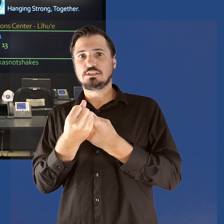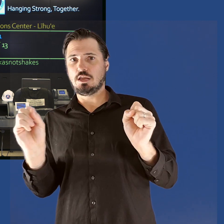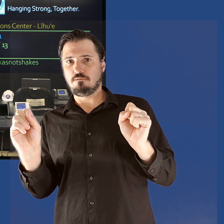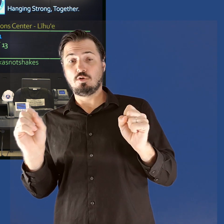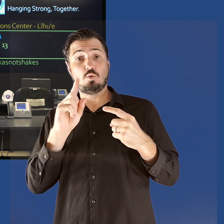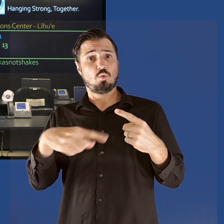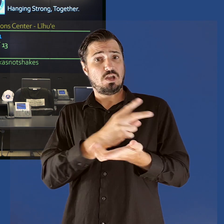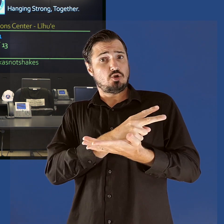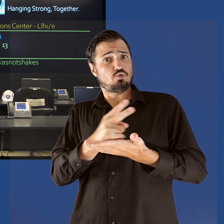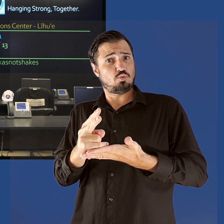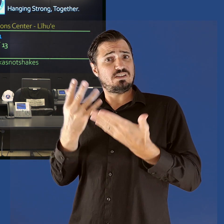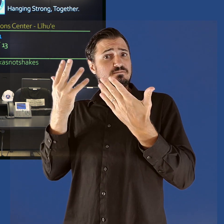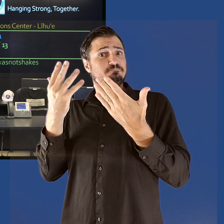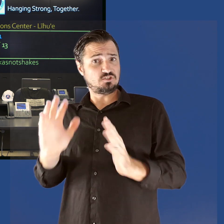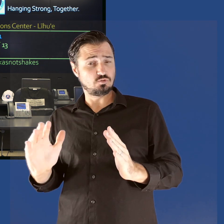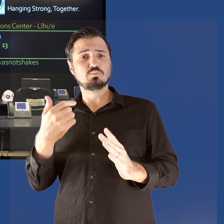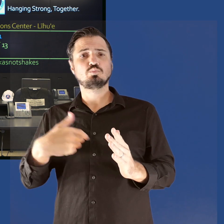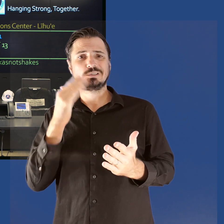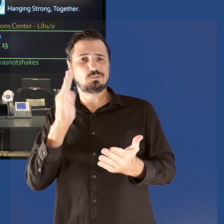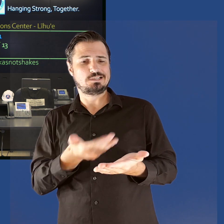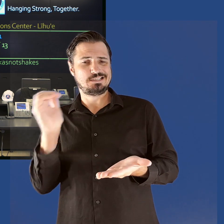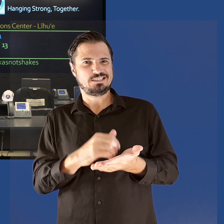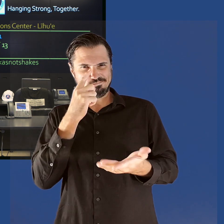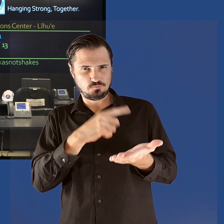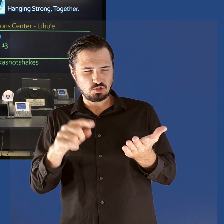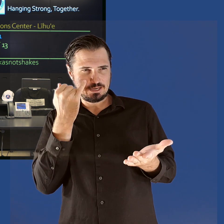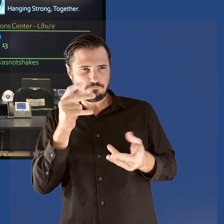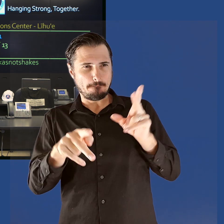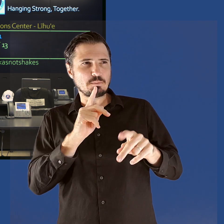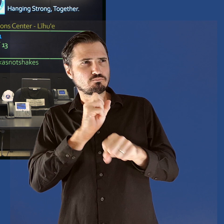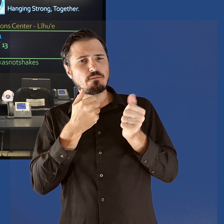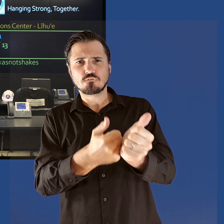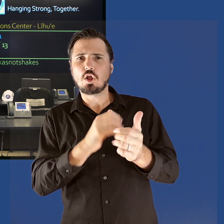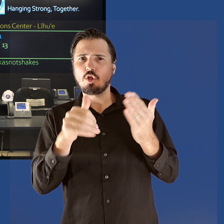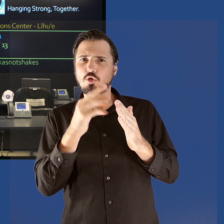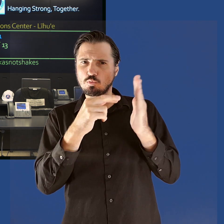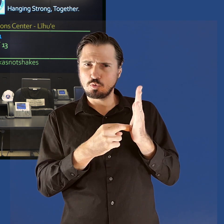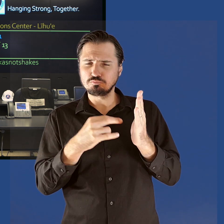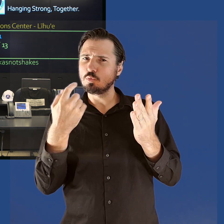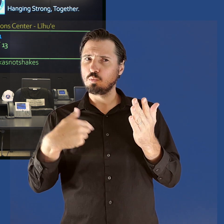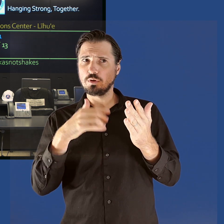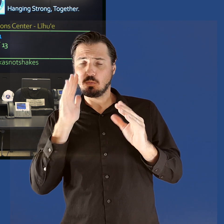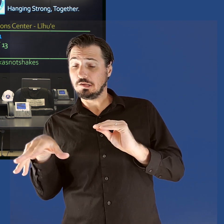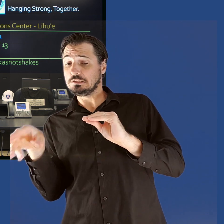As we get closer to the end of the two-week pilot we will re-evaluate if we can or should continue this Local Rule.